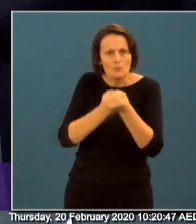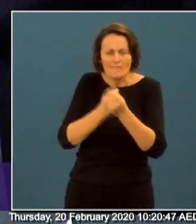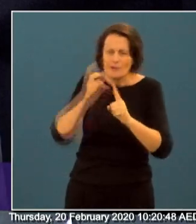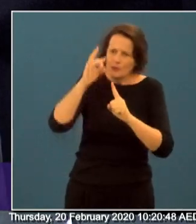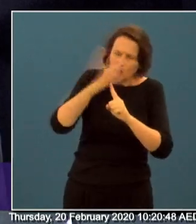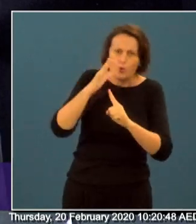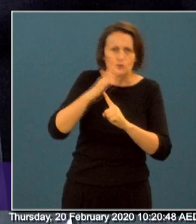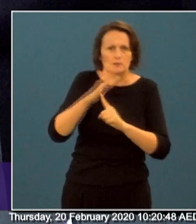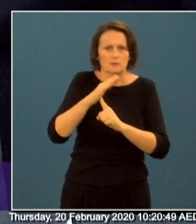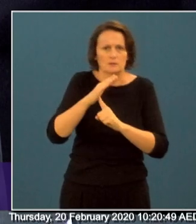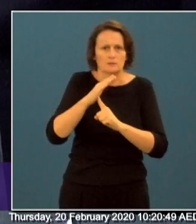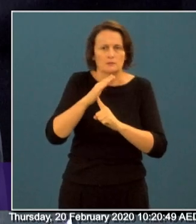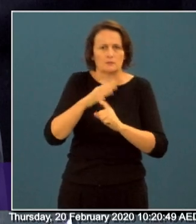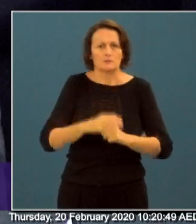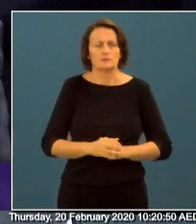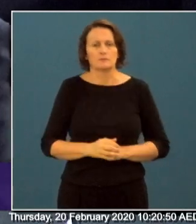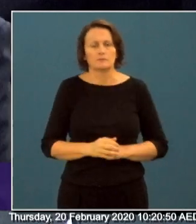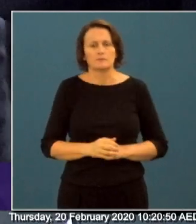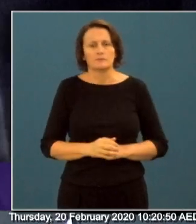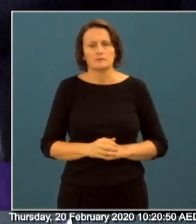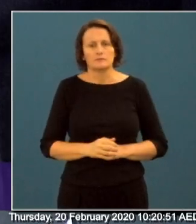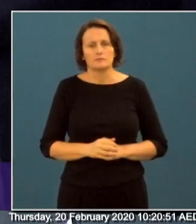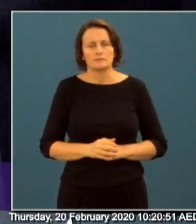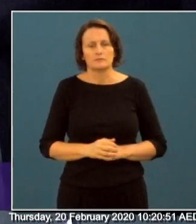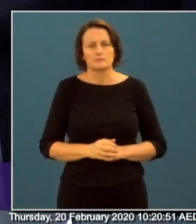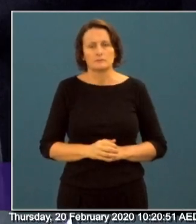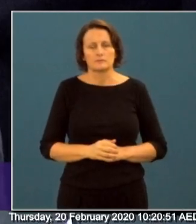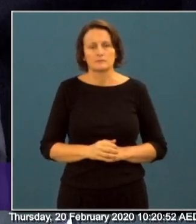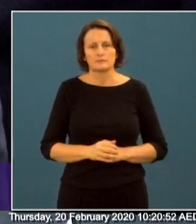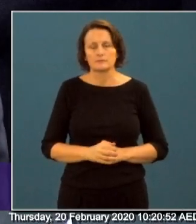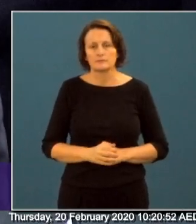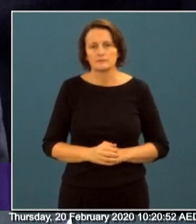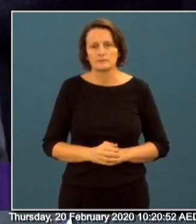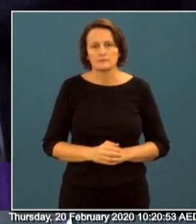And there's nothing like the advocacy of an individual who understands the